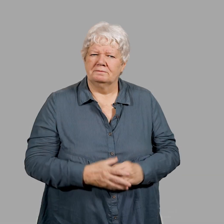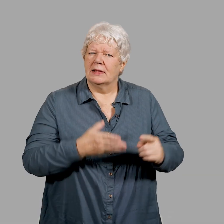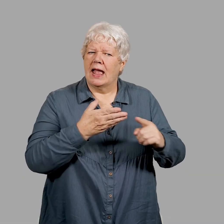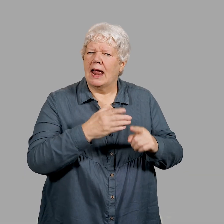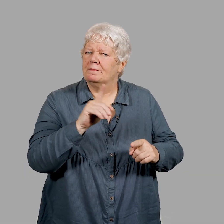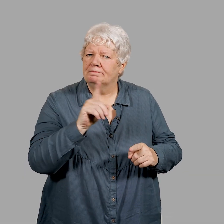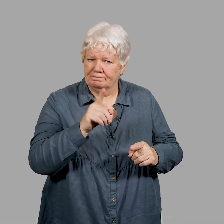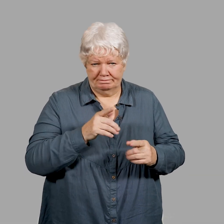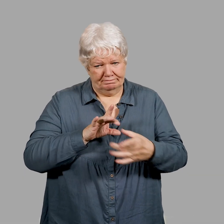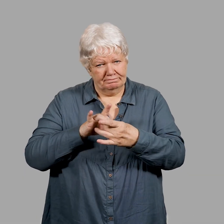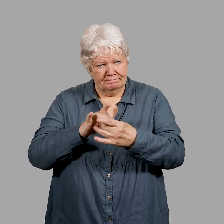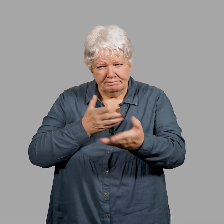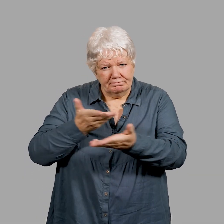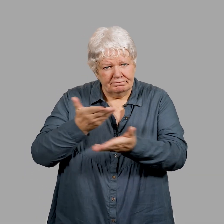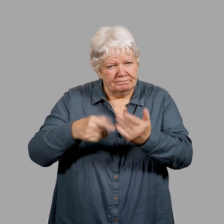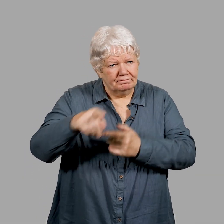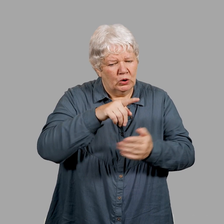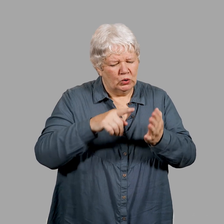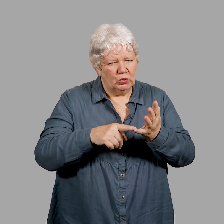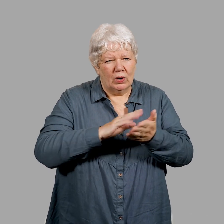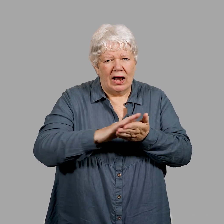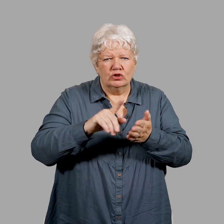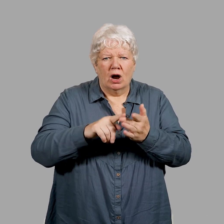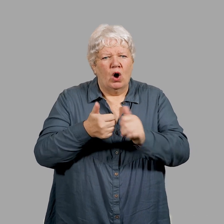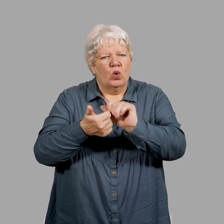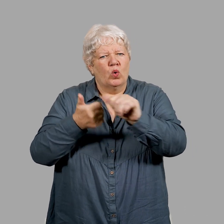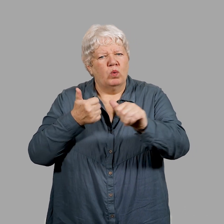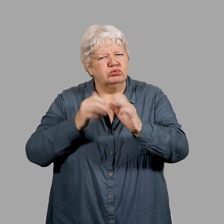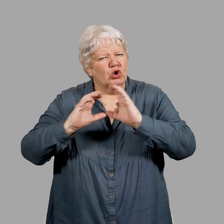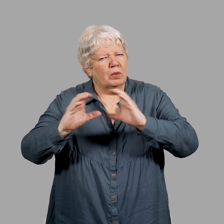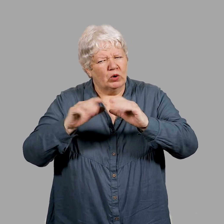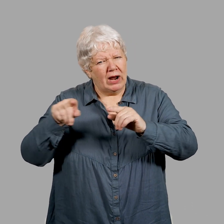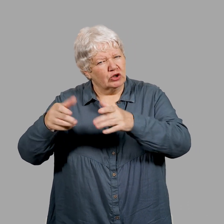Objective: Consult with UHI corporate communication for